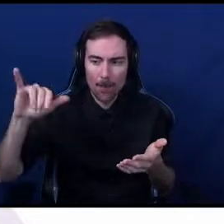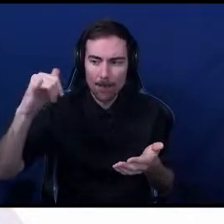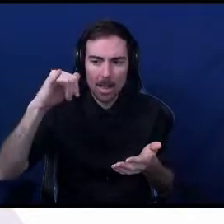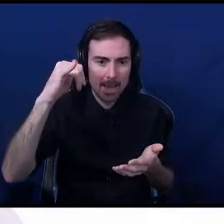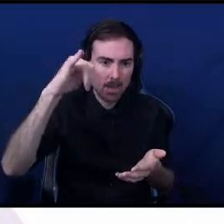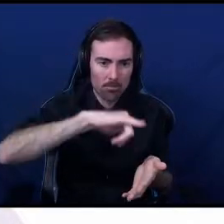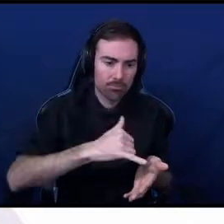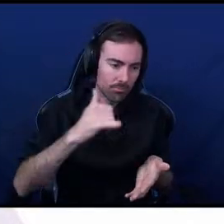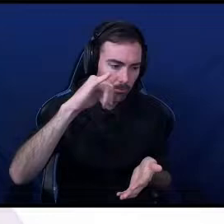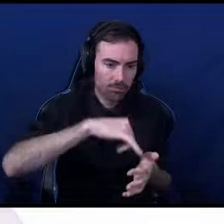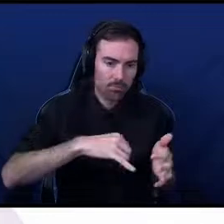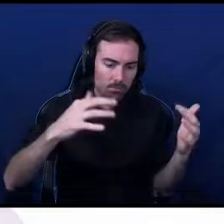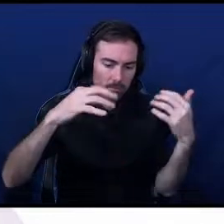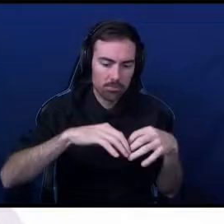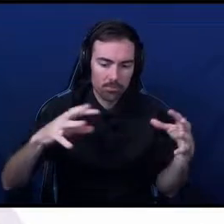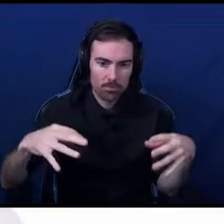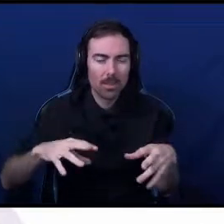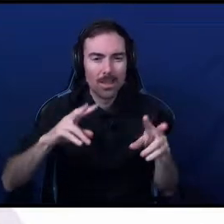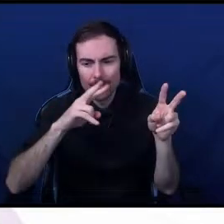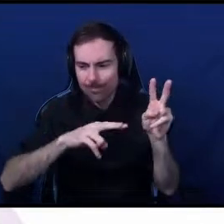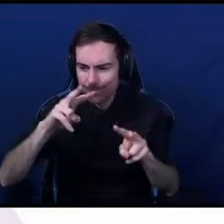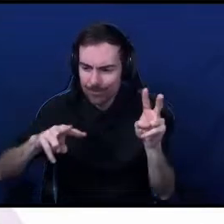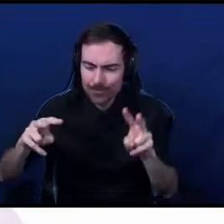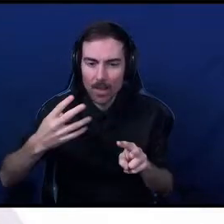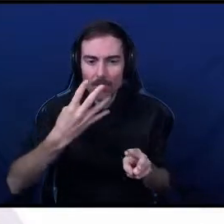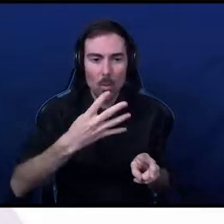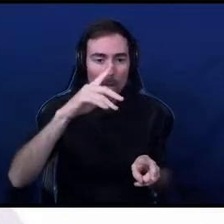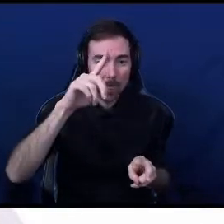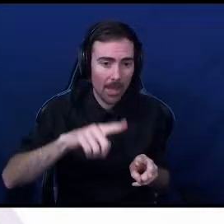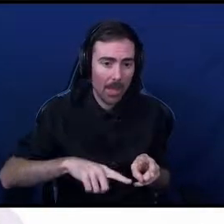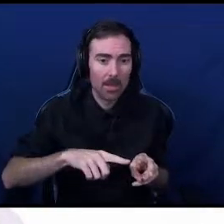4000 pilots. And can you guess how many of those 4000 pilots